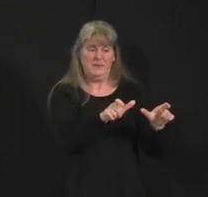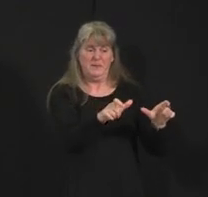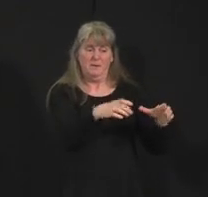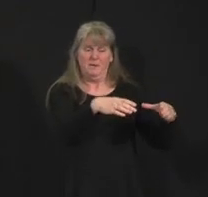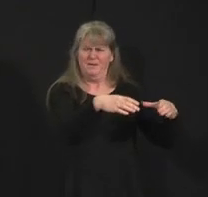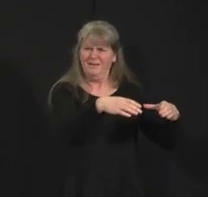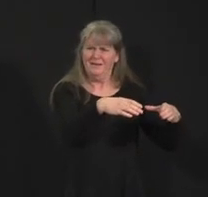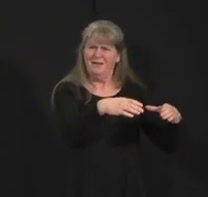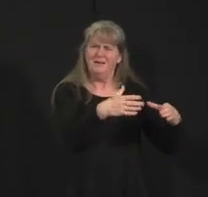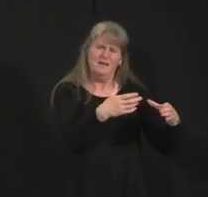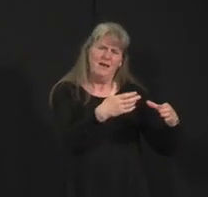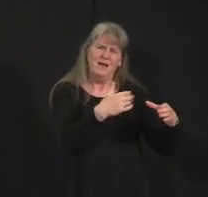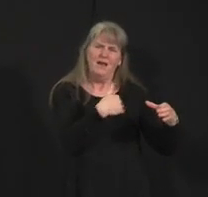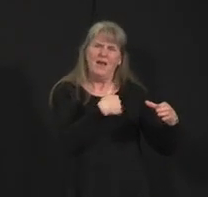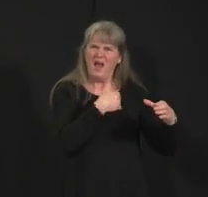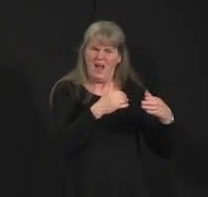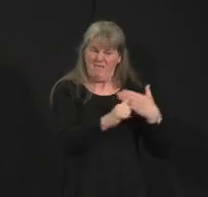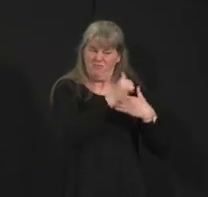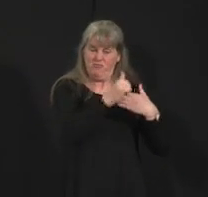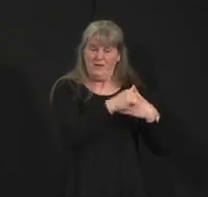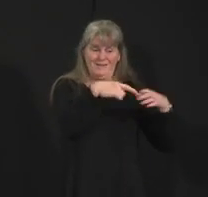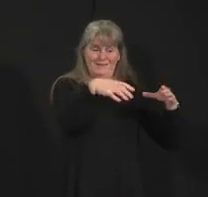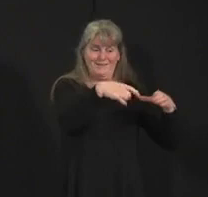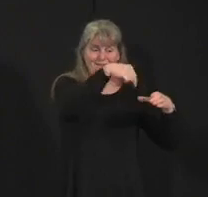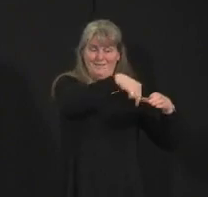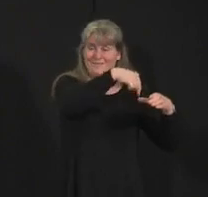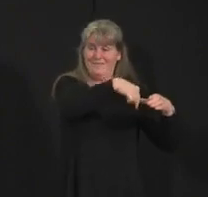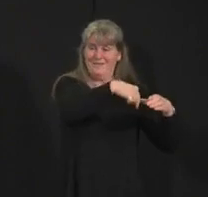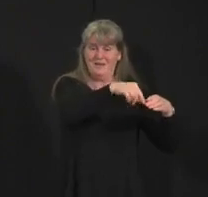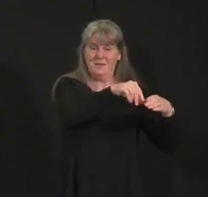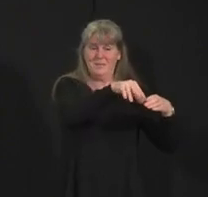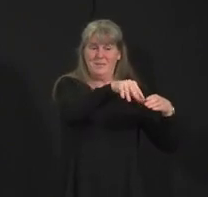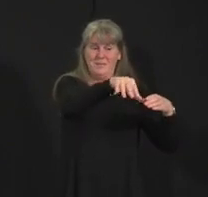investigations but is there any risk of it spreading beyond this